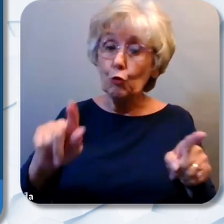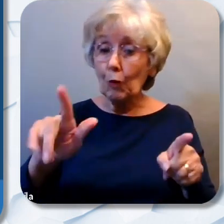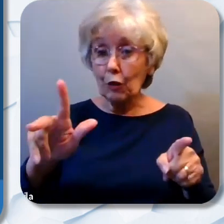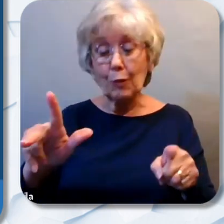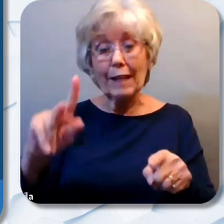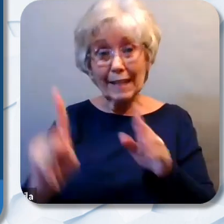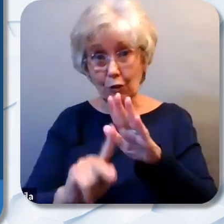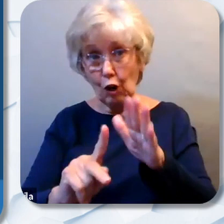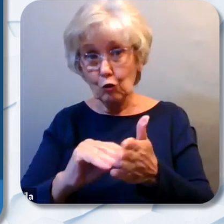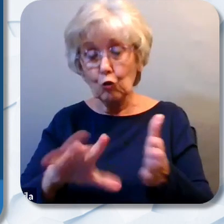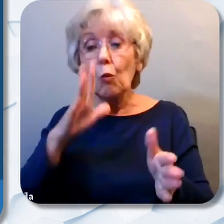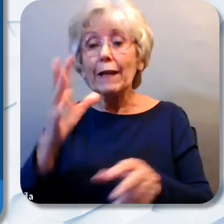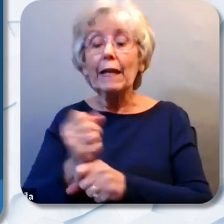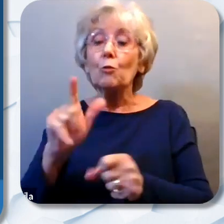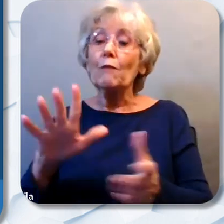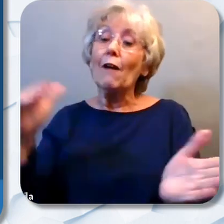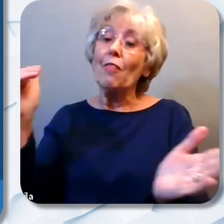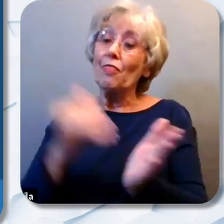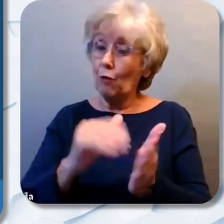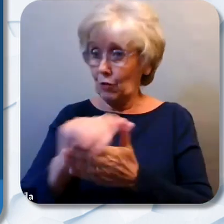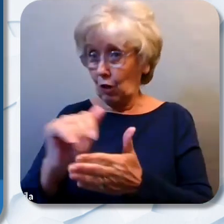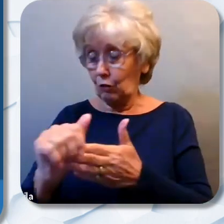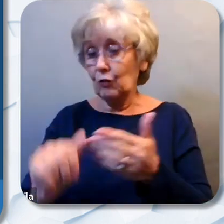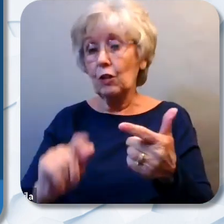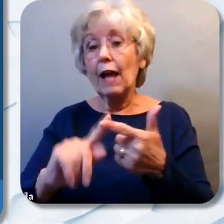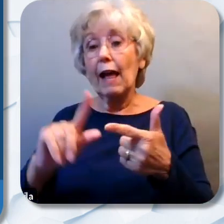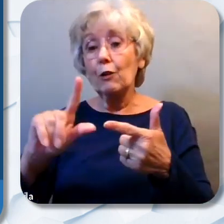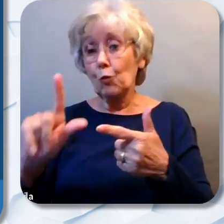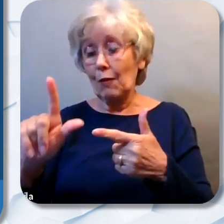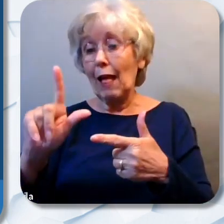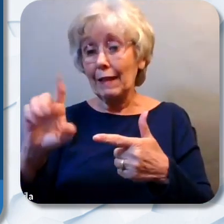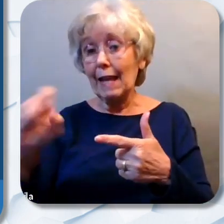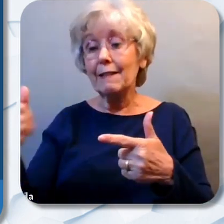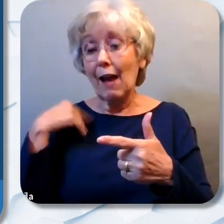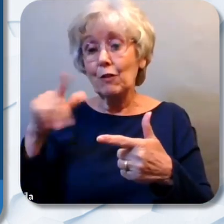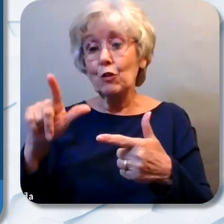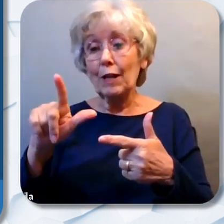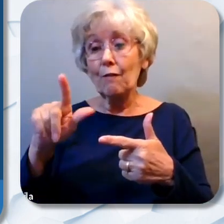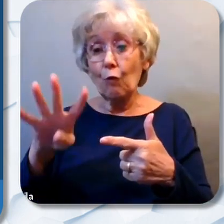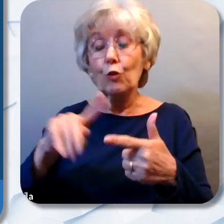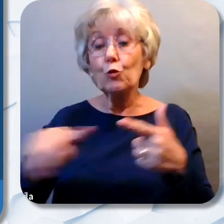25,000 base grant. Le a's with 24 to 99 kindergarten students will get a